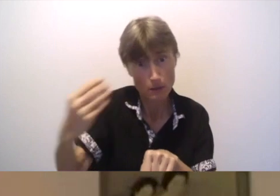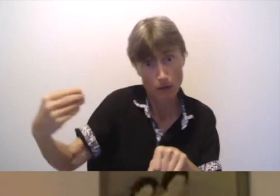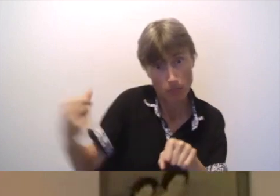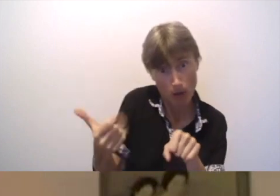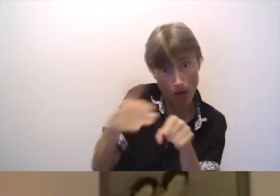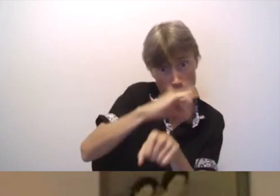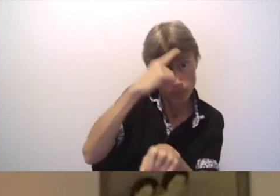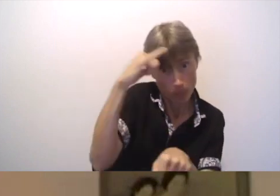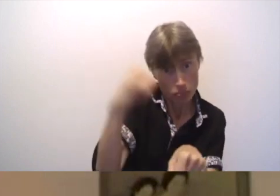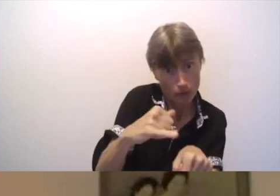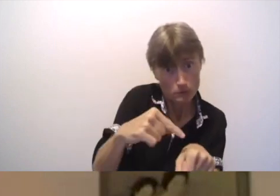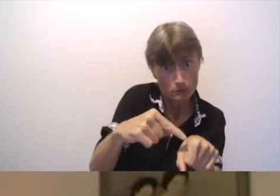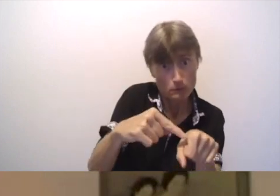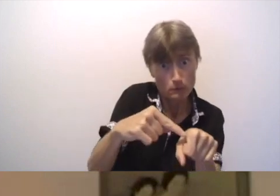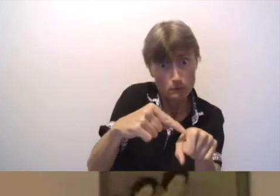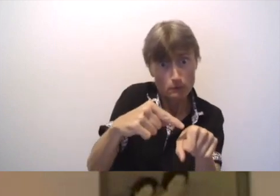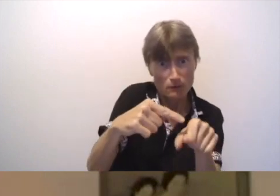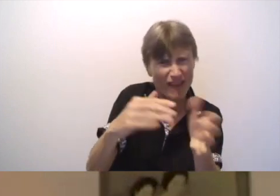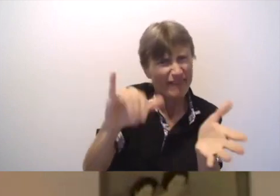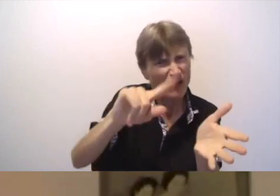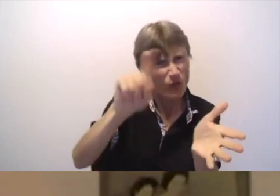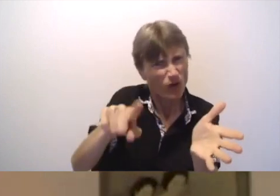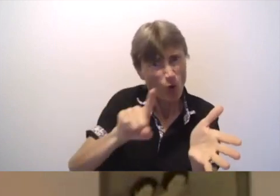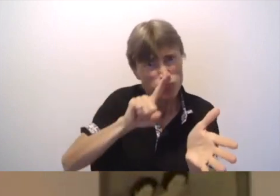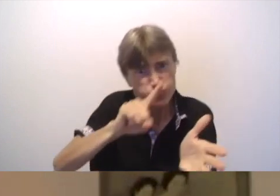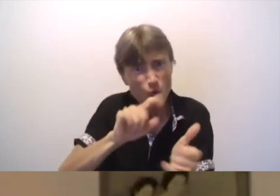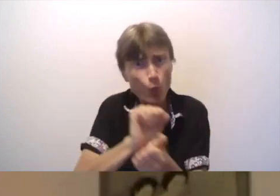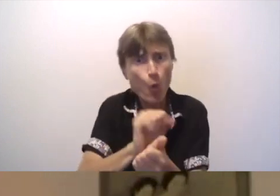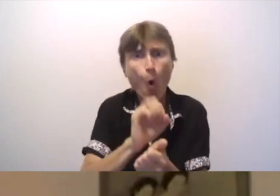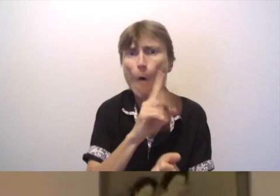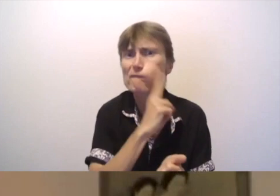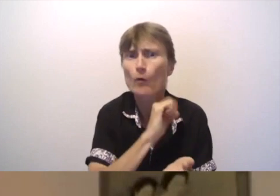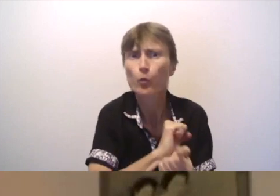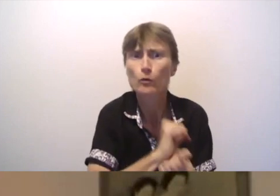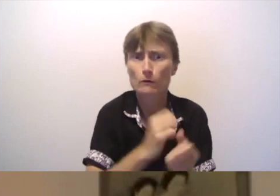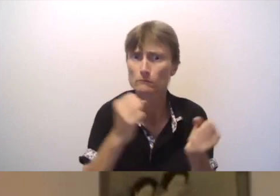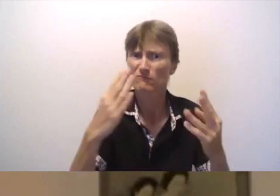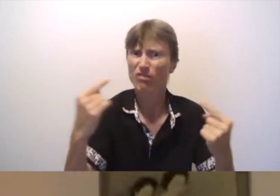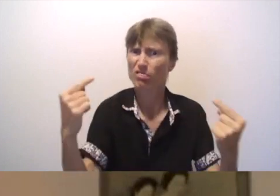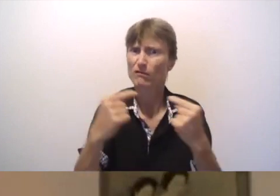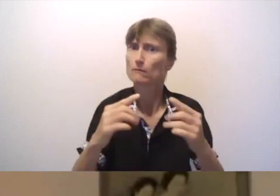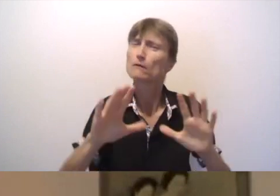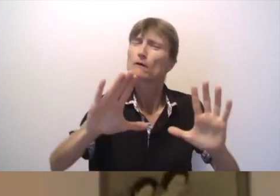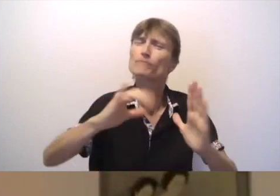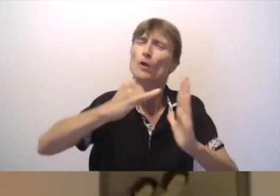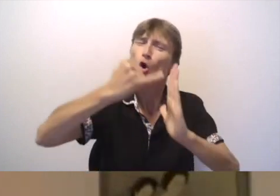build solidarity with so many other people so that when artists talk they are also talking about